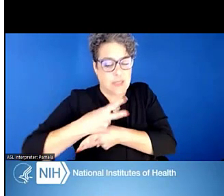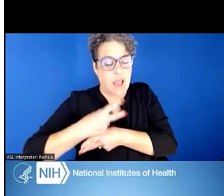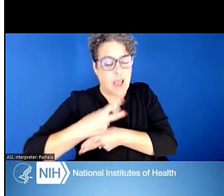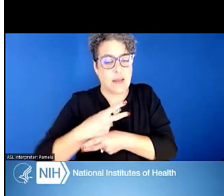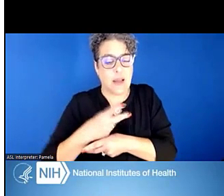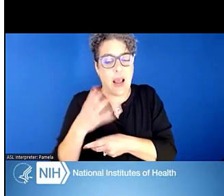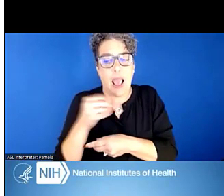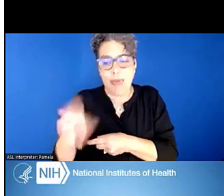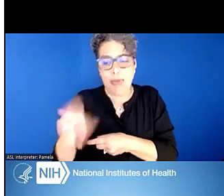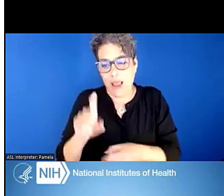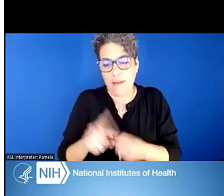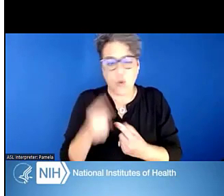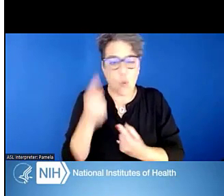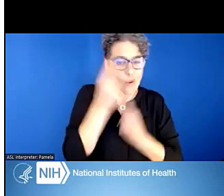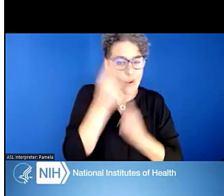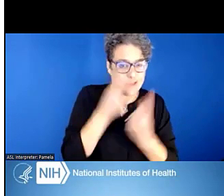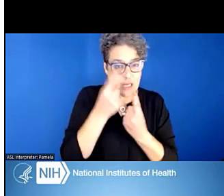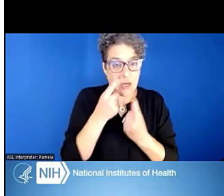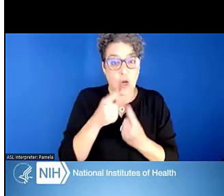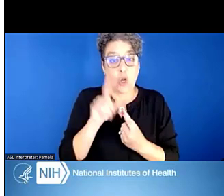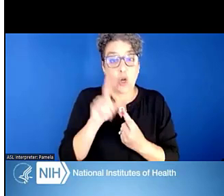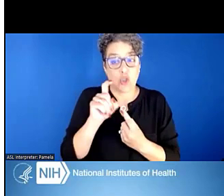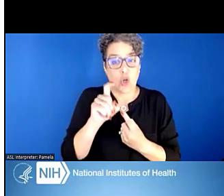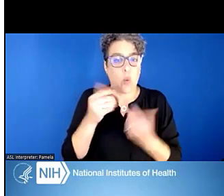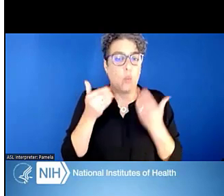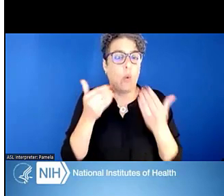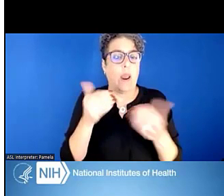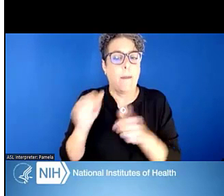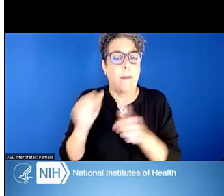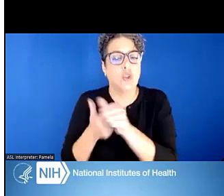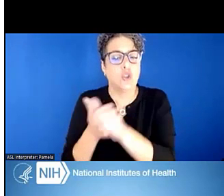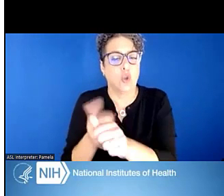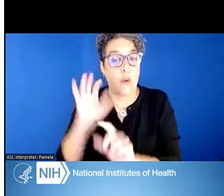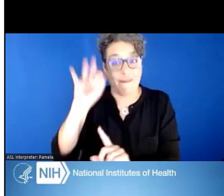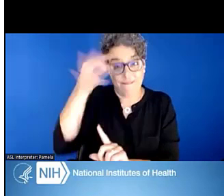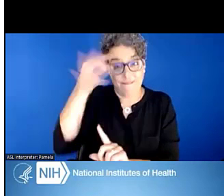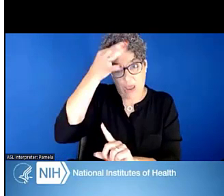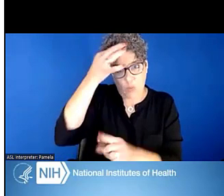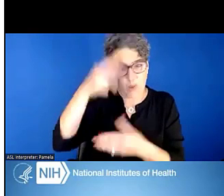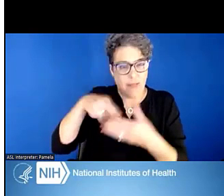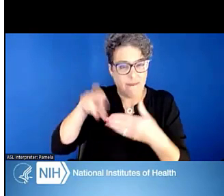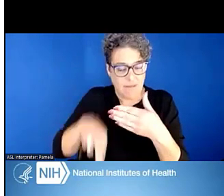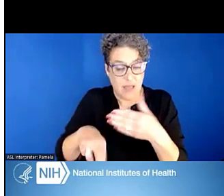whether or not to pursue federal funding. Now in the interim because these processes do take some time,